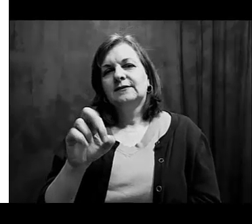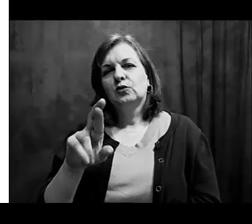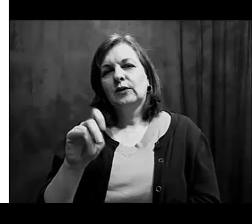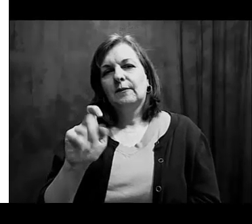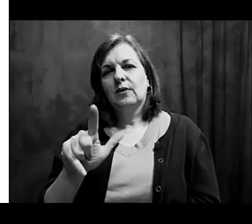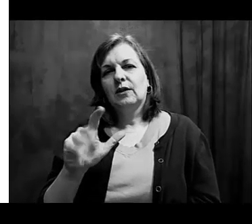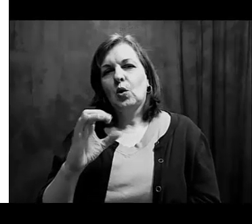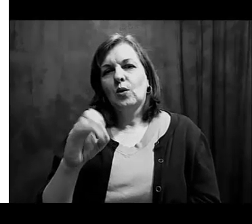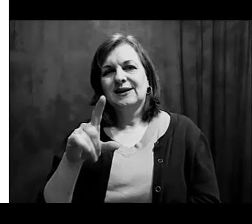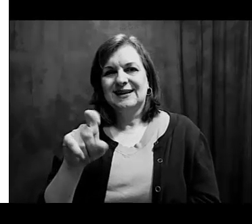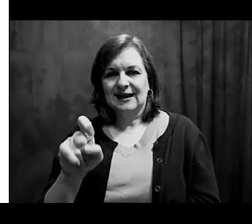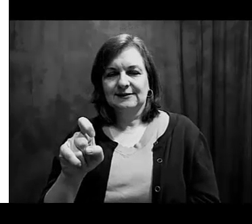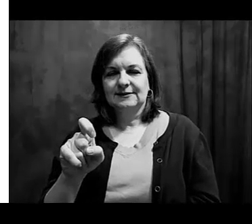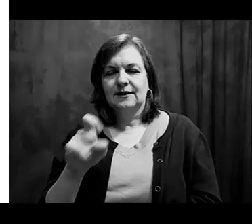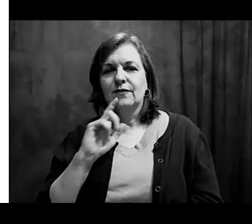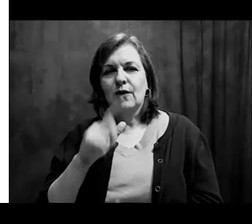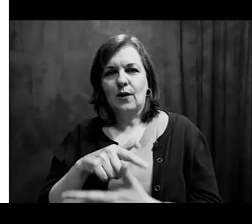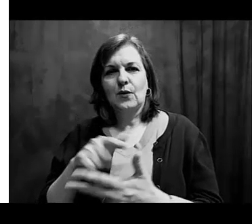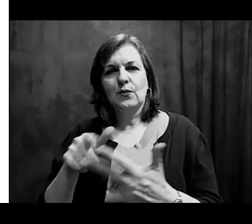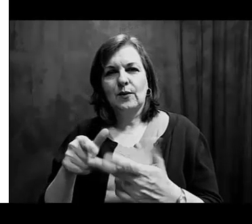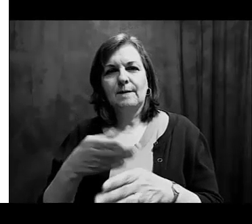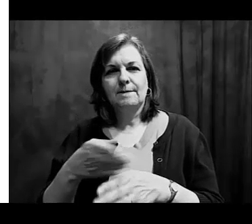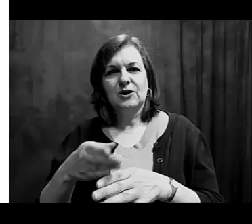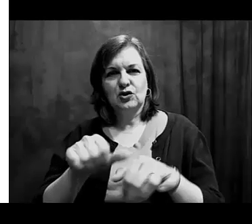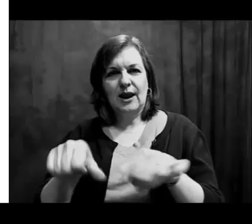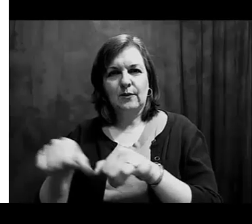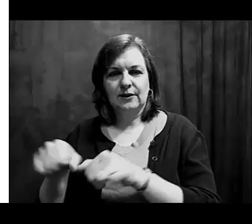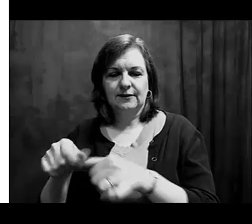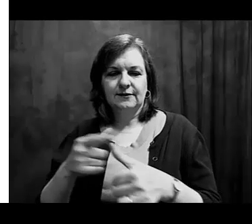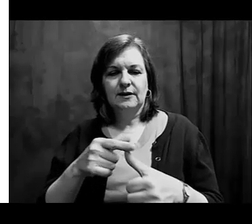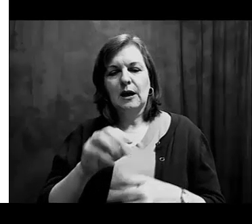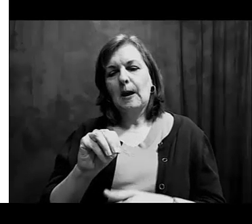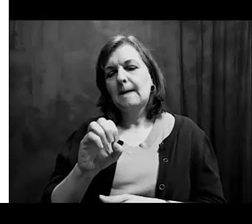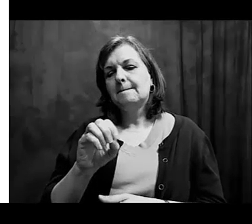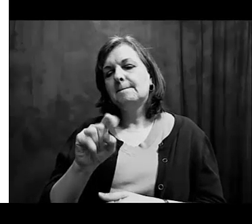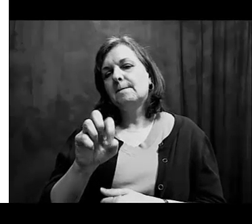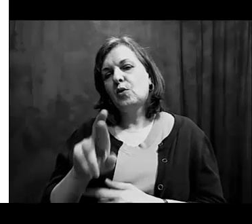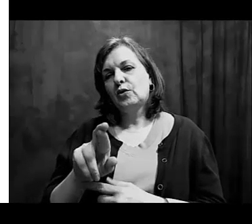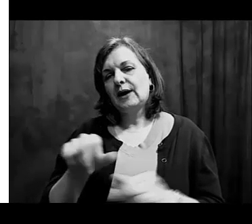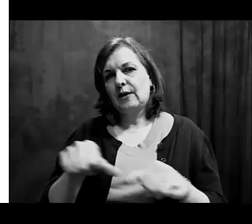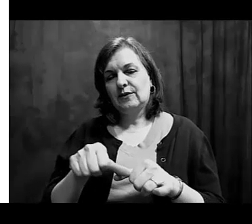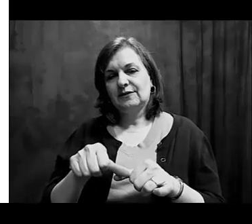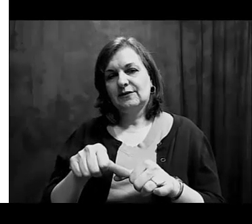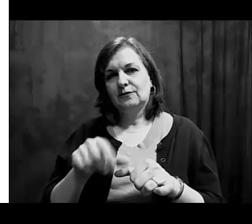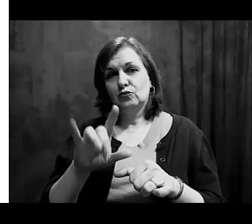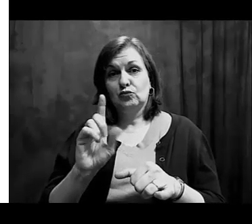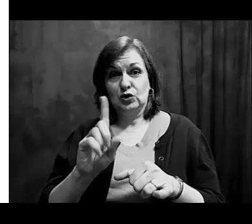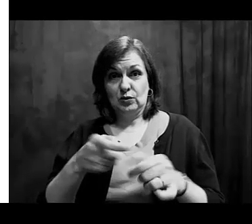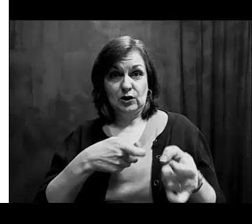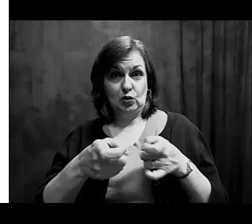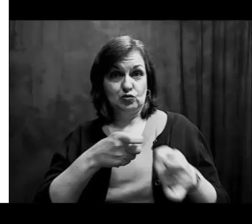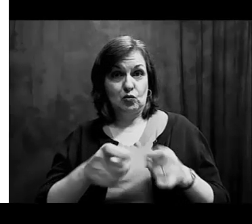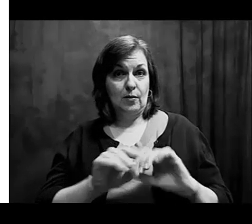three major types of areas motor areas so voluntary kinds of areas - sensory areas